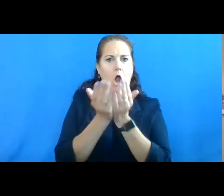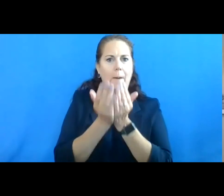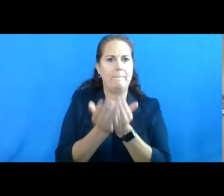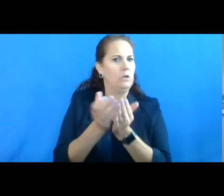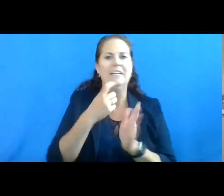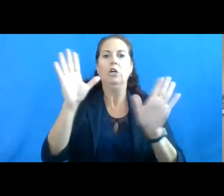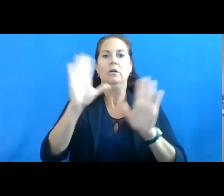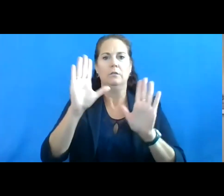like don’t forget to stop.